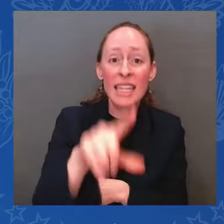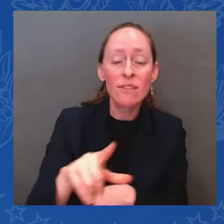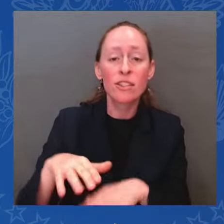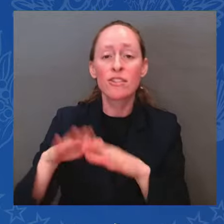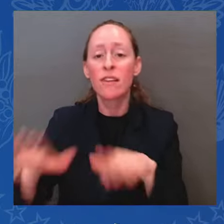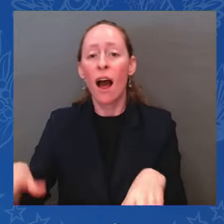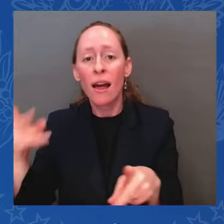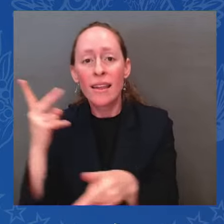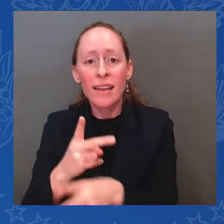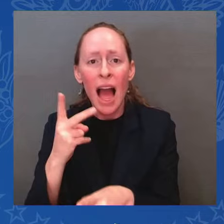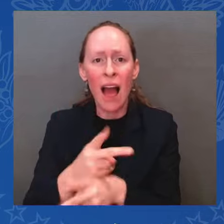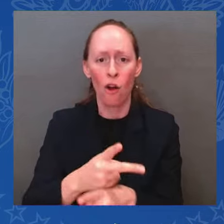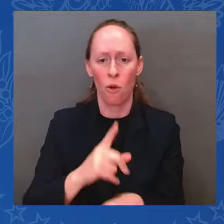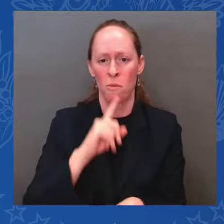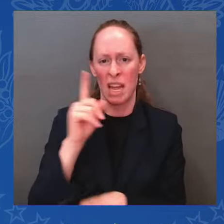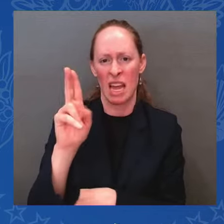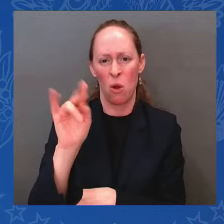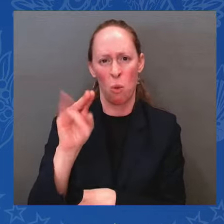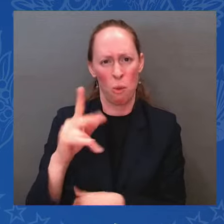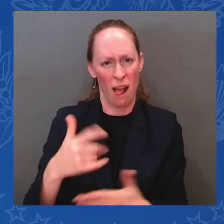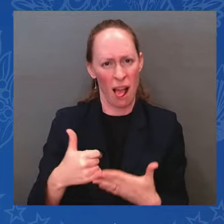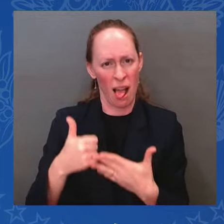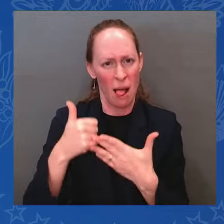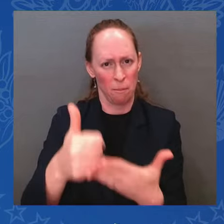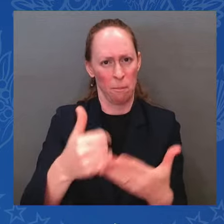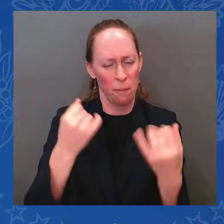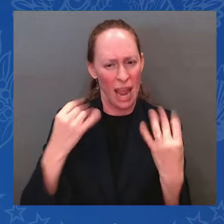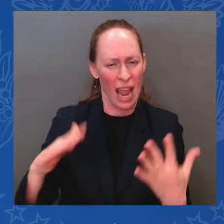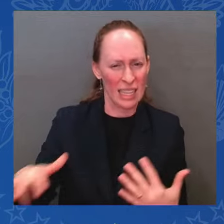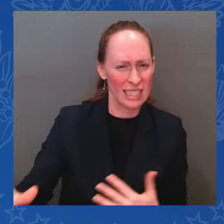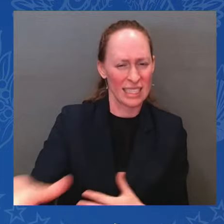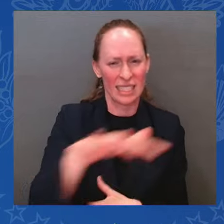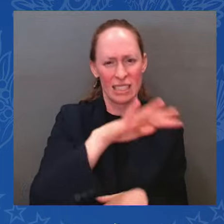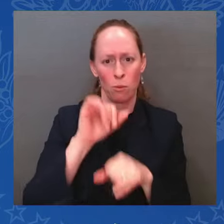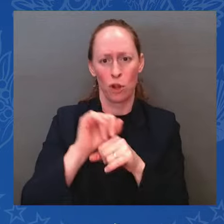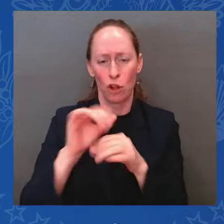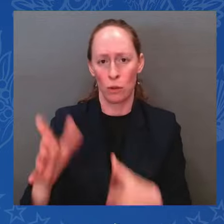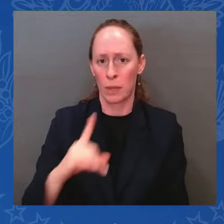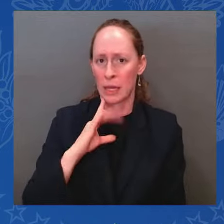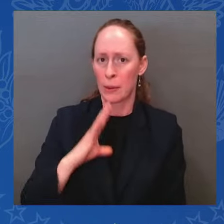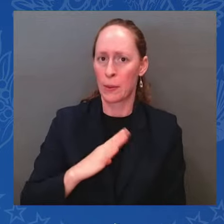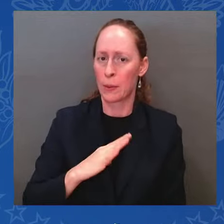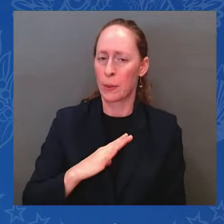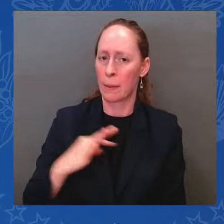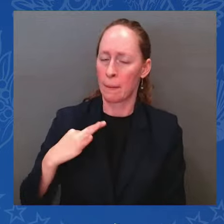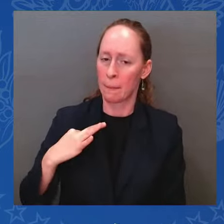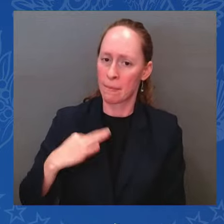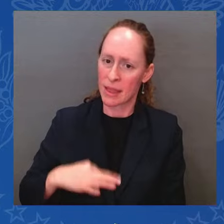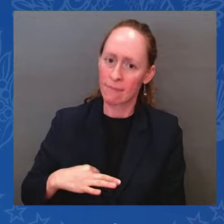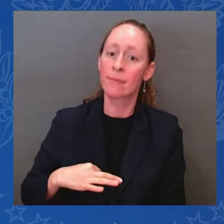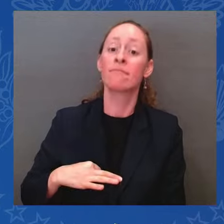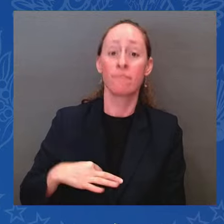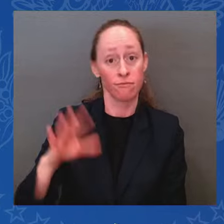That's because unions, unions raise standards across the workplaces and entire industries pushing up wages